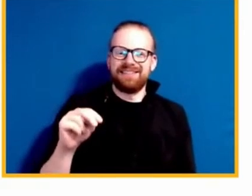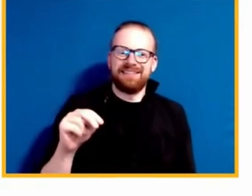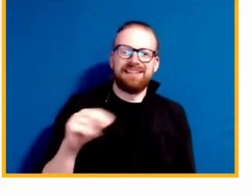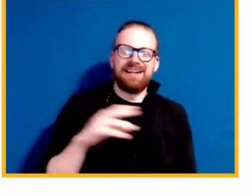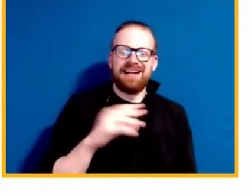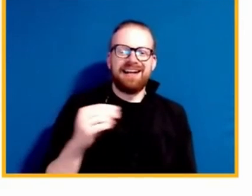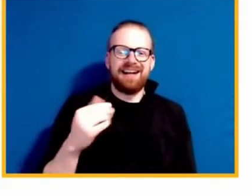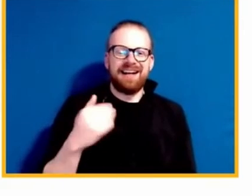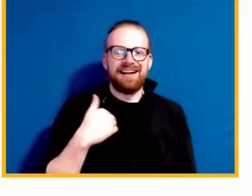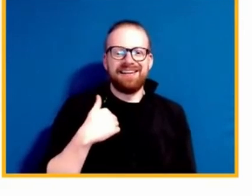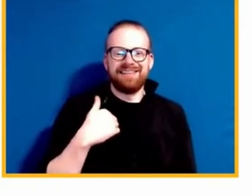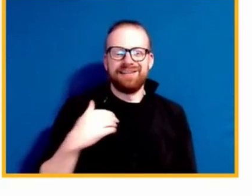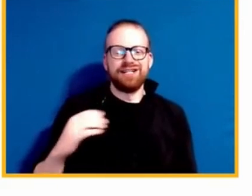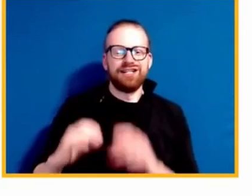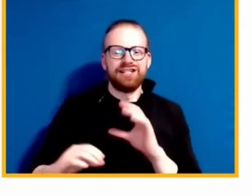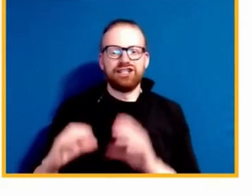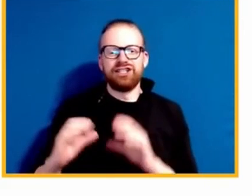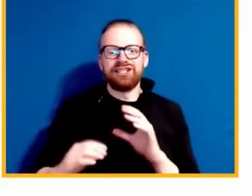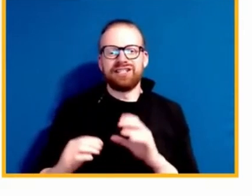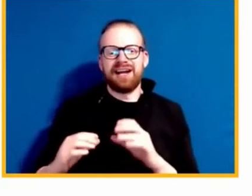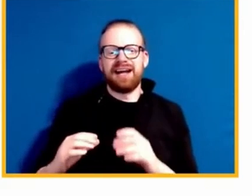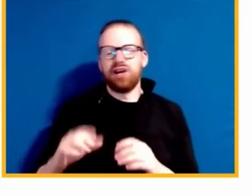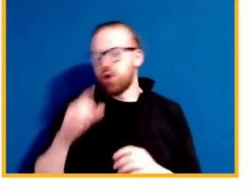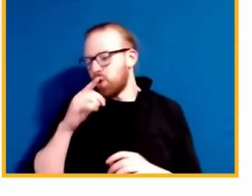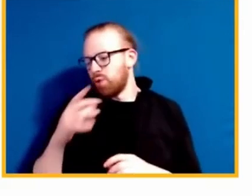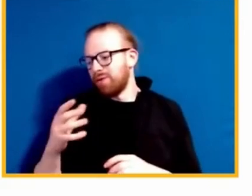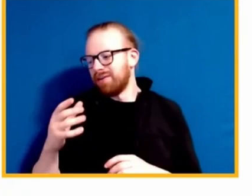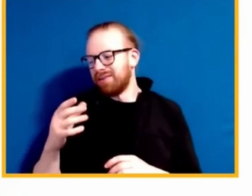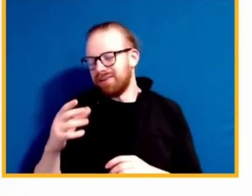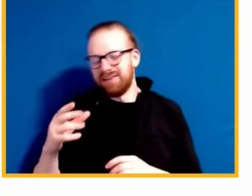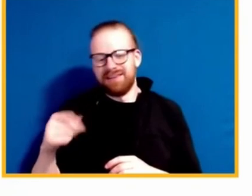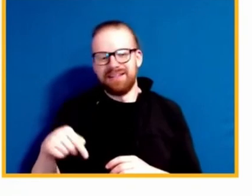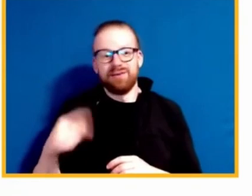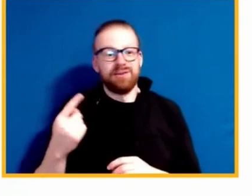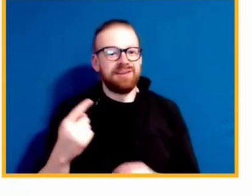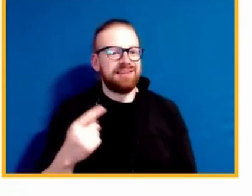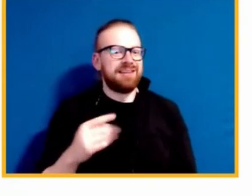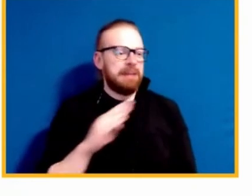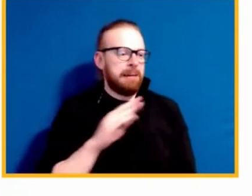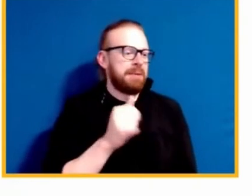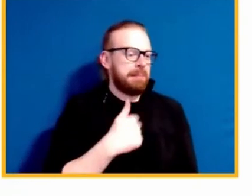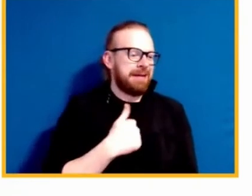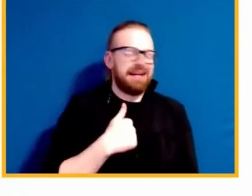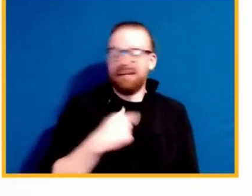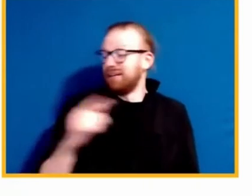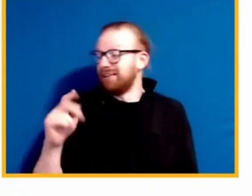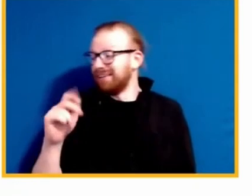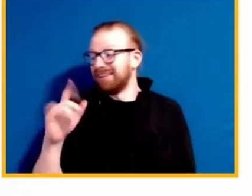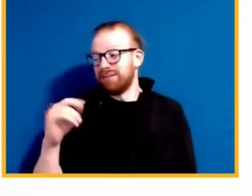we had a little chat on the side of like, who's going to take this? and Beta is like, "No me!" And Kendi was like, "Oh no you don't!"